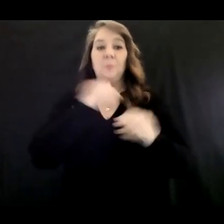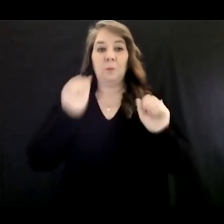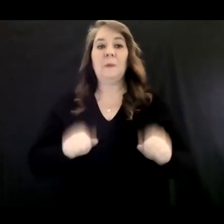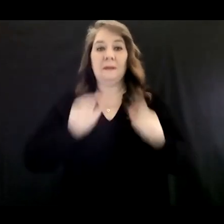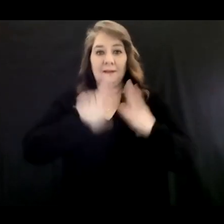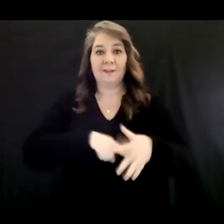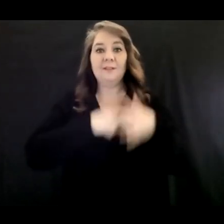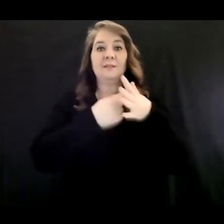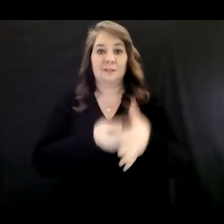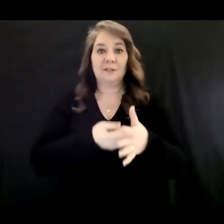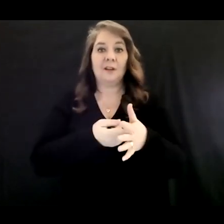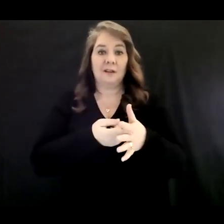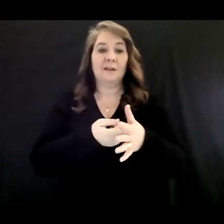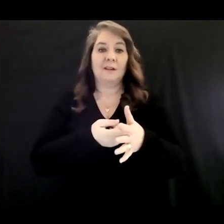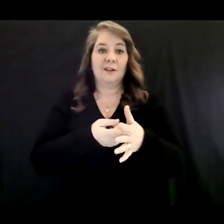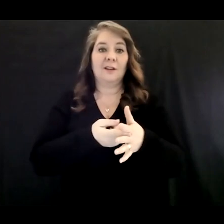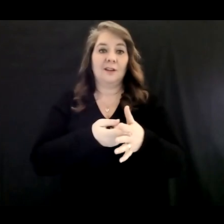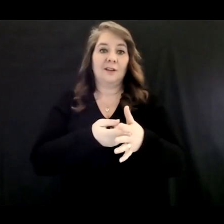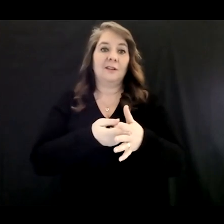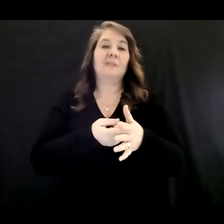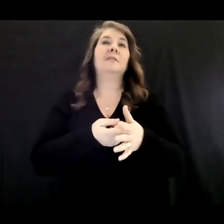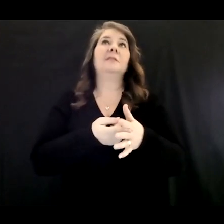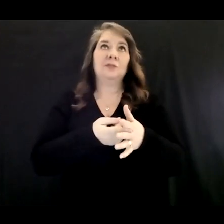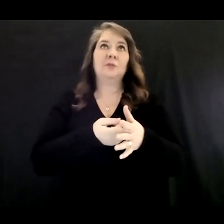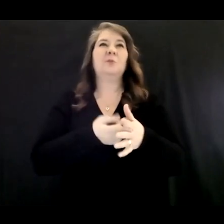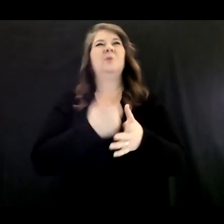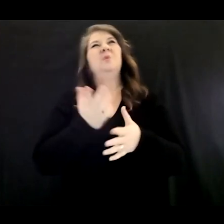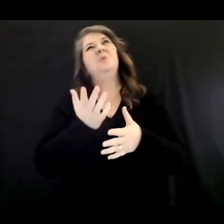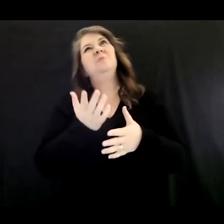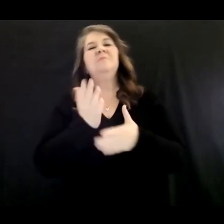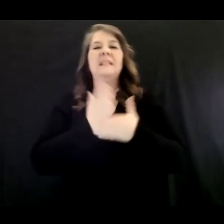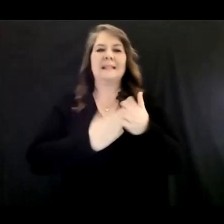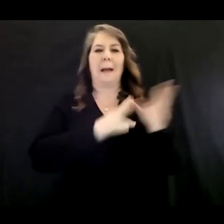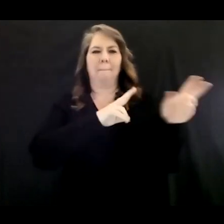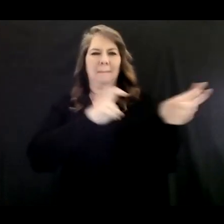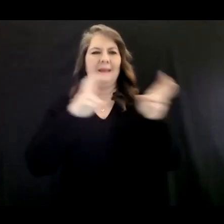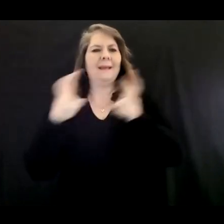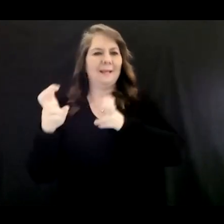some of the issues around educational success and